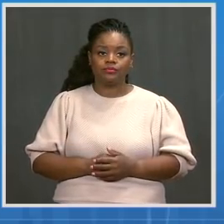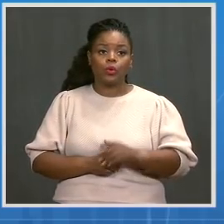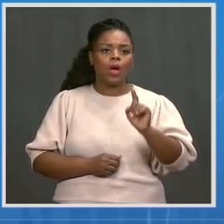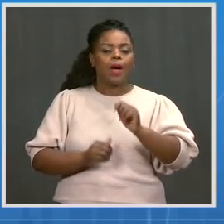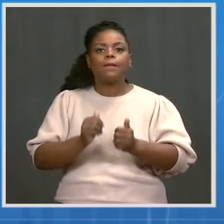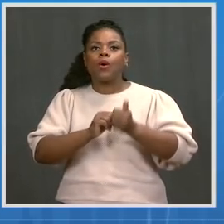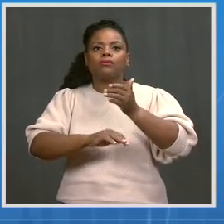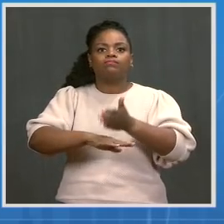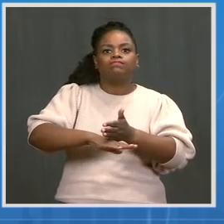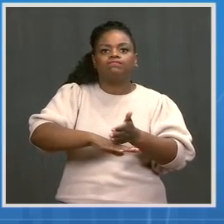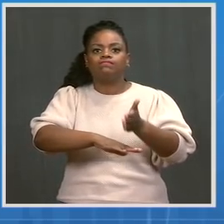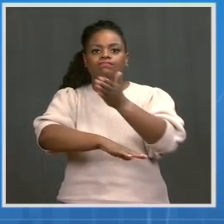and where we have more work to do.